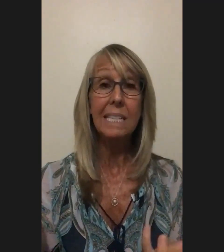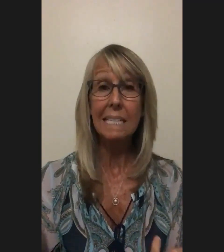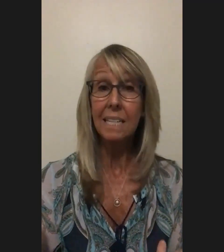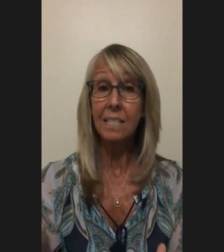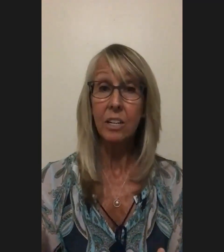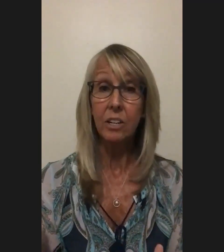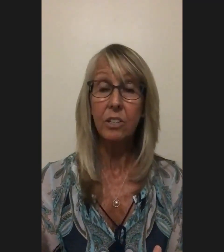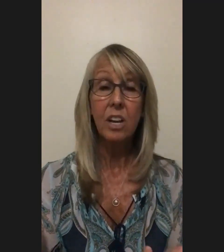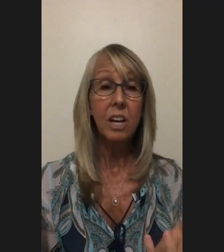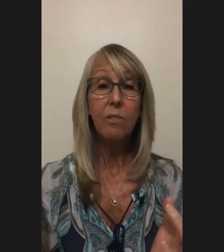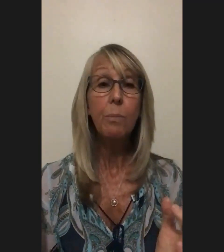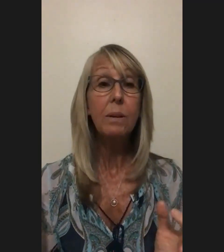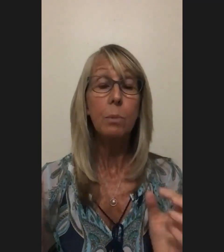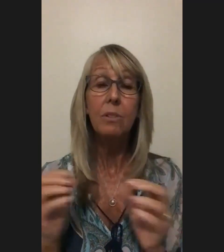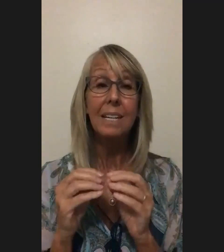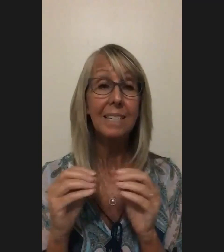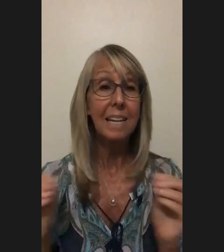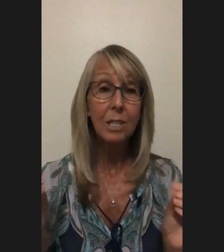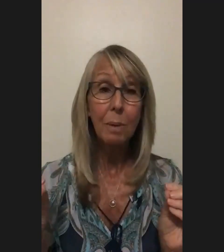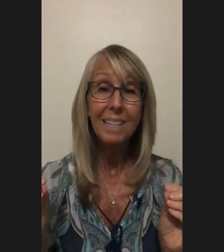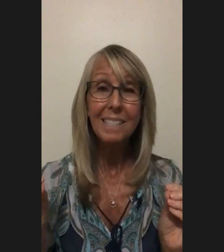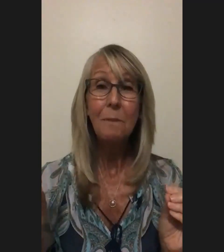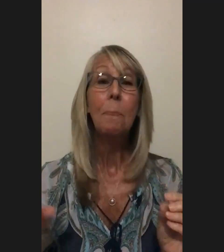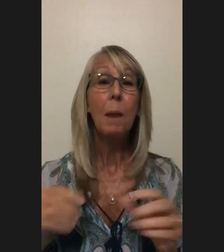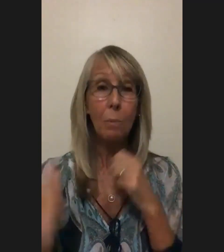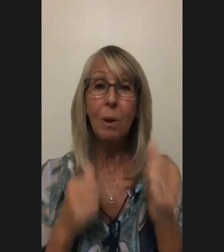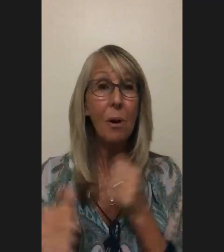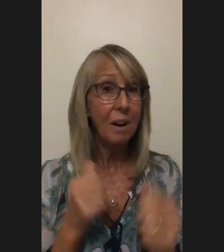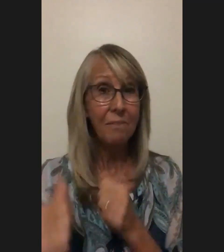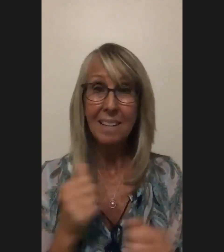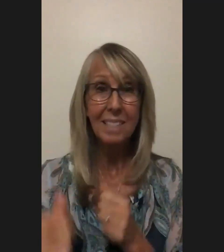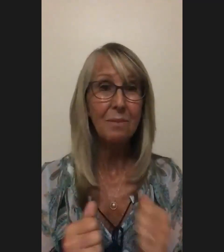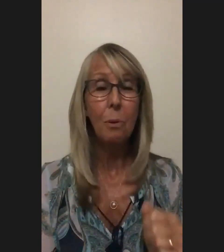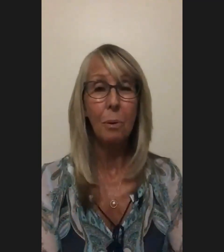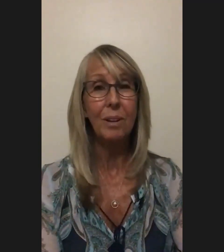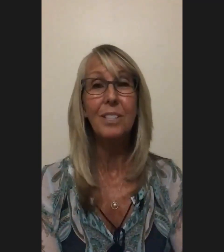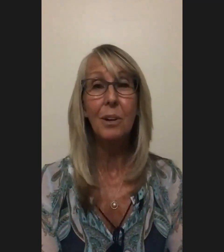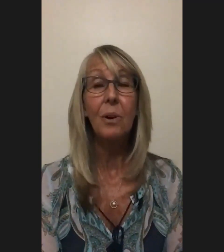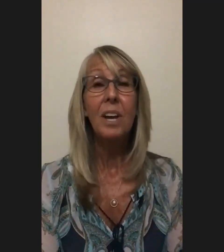Just in six years. Government moves at a snail space, but we were on fast forward.